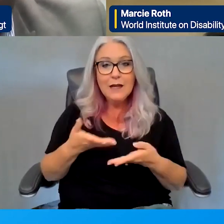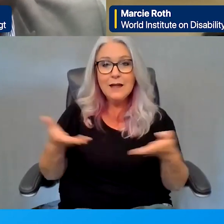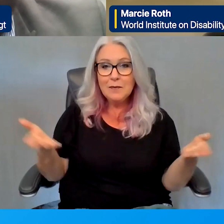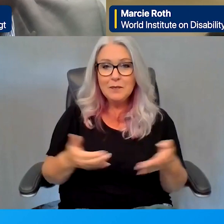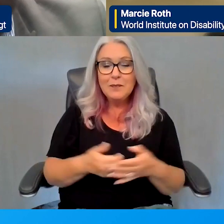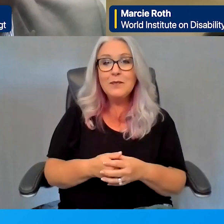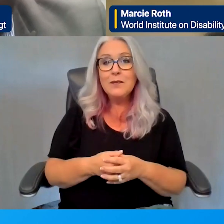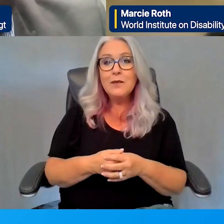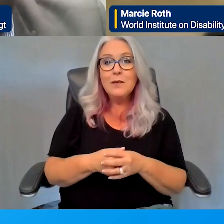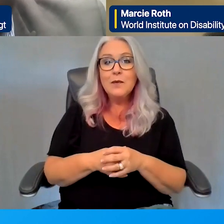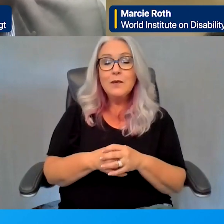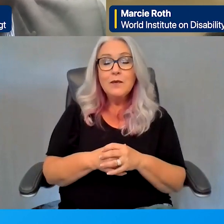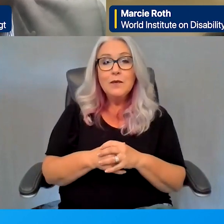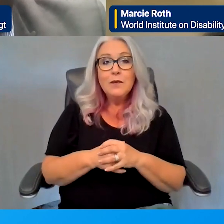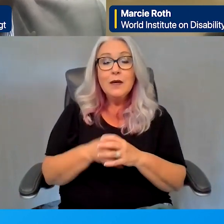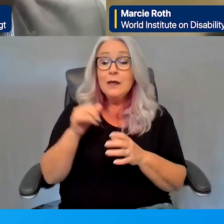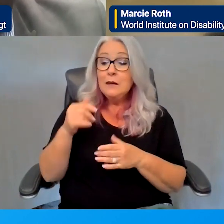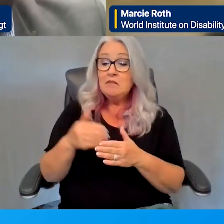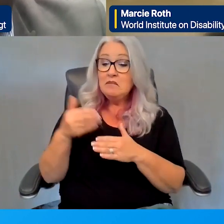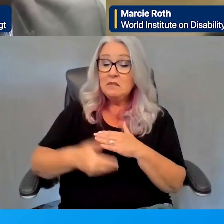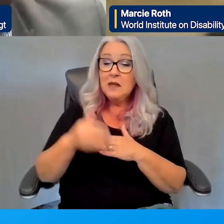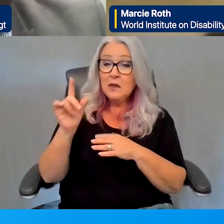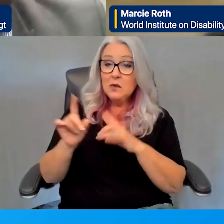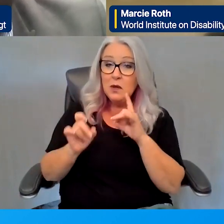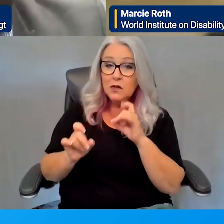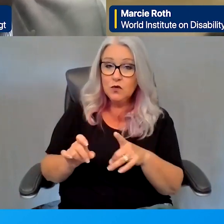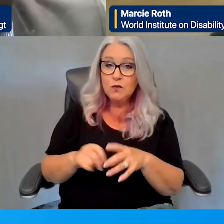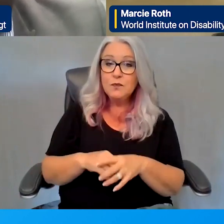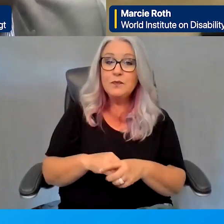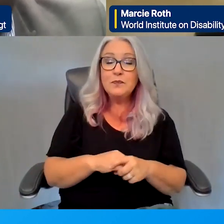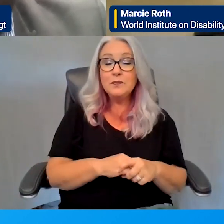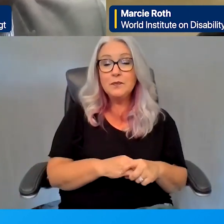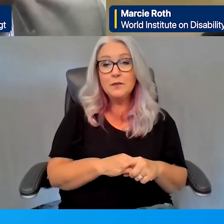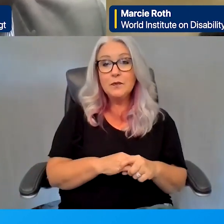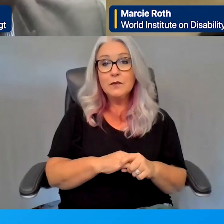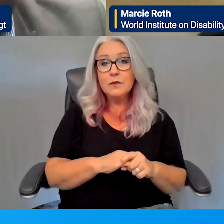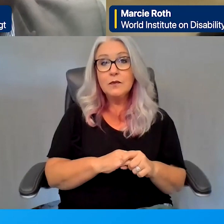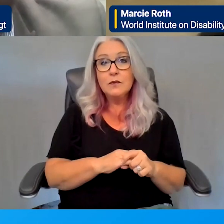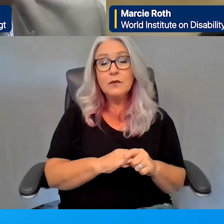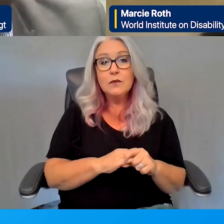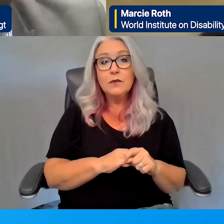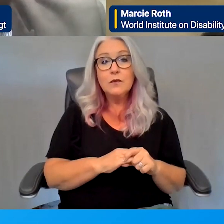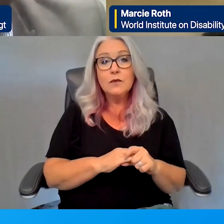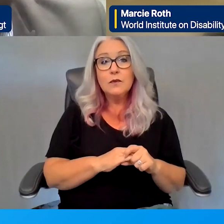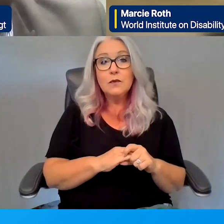somewhat related. Looking at you know, what is the role of policy makers and legislatures